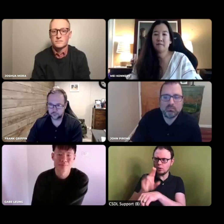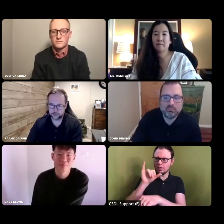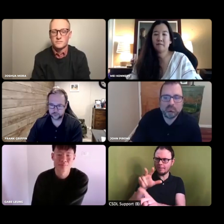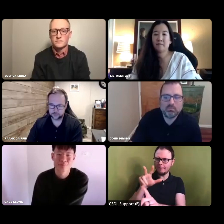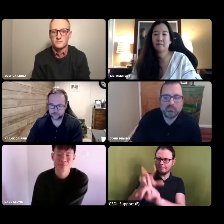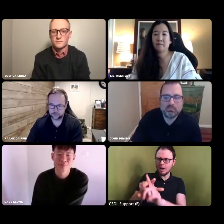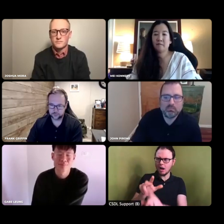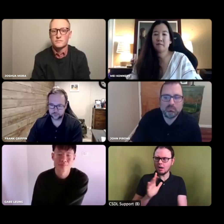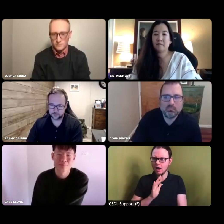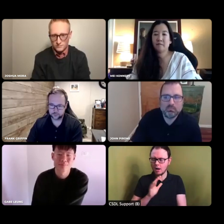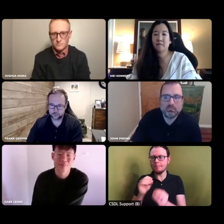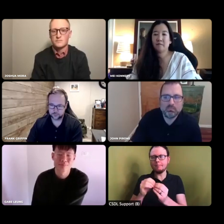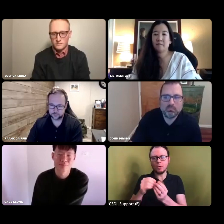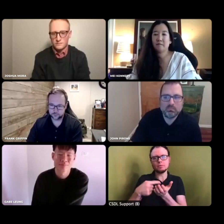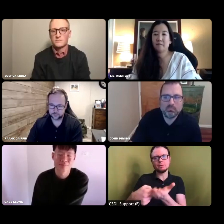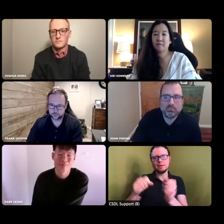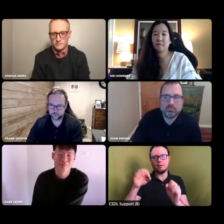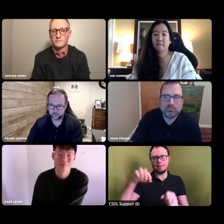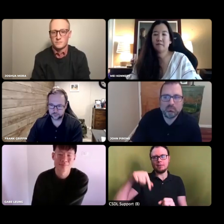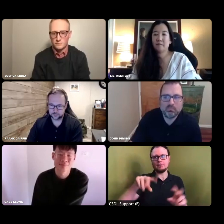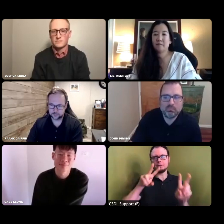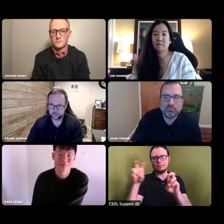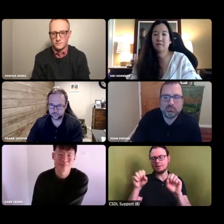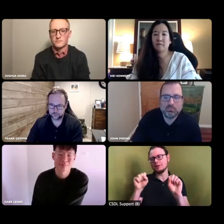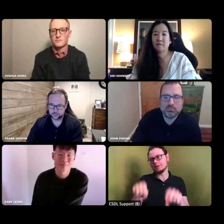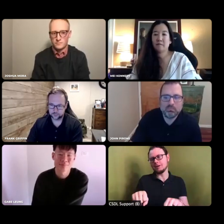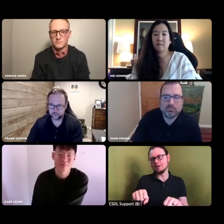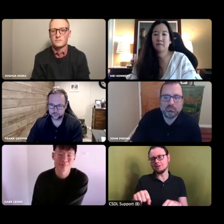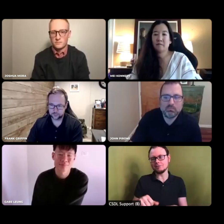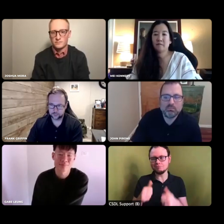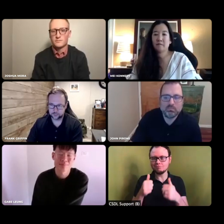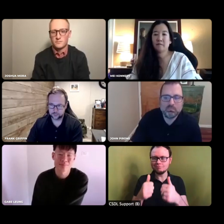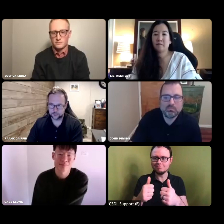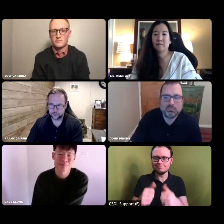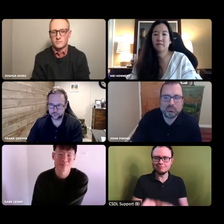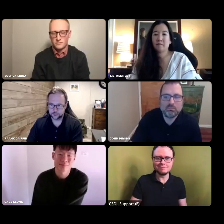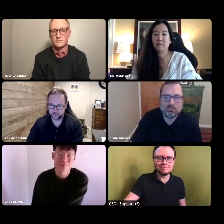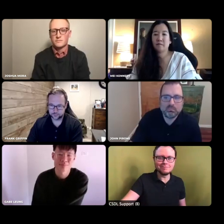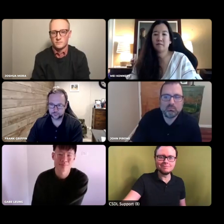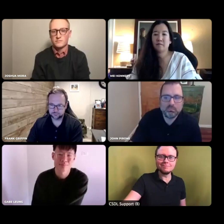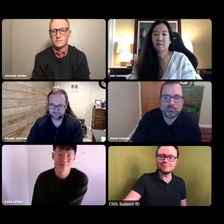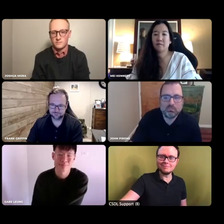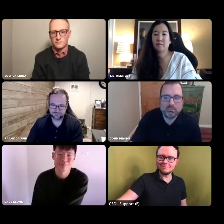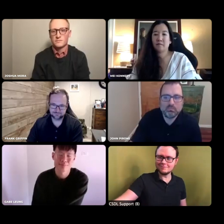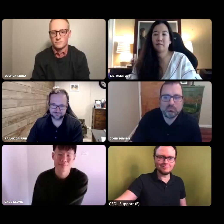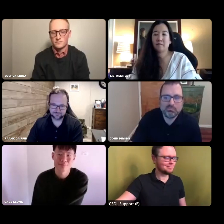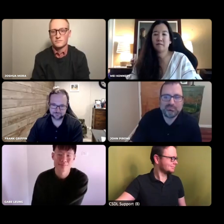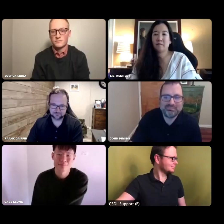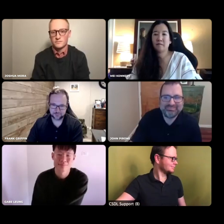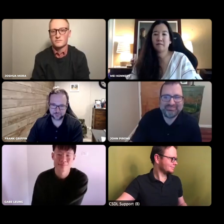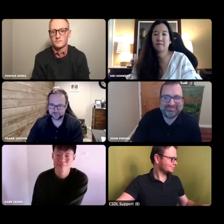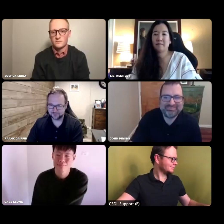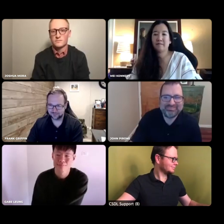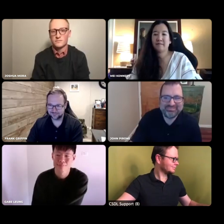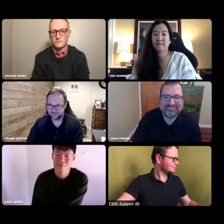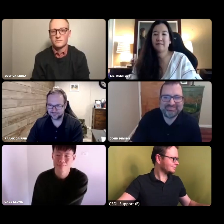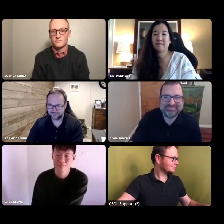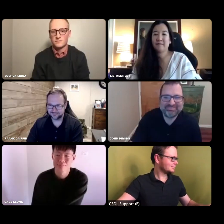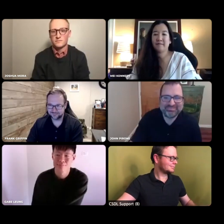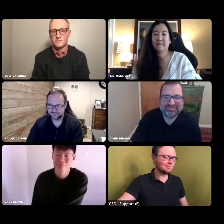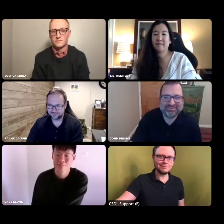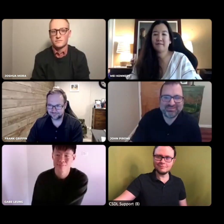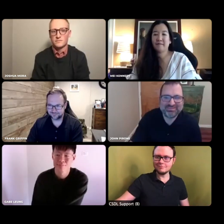It'll apply to online and distance learning too.